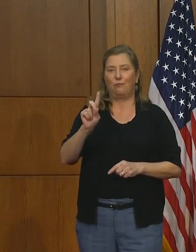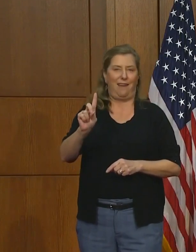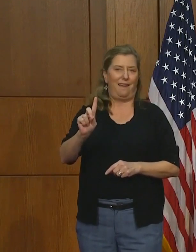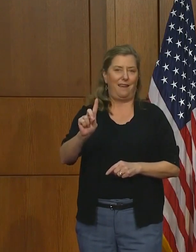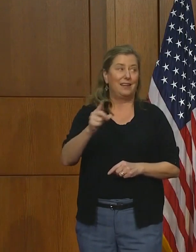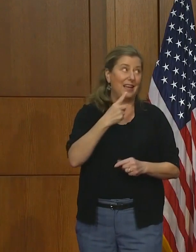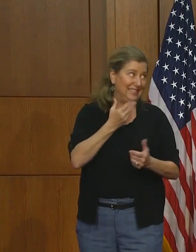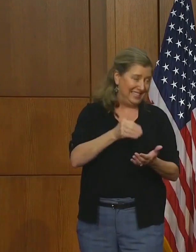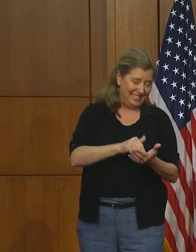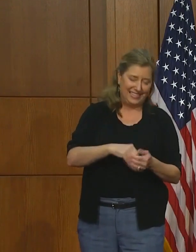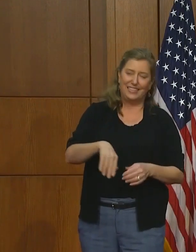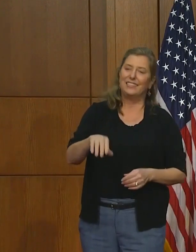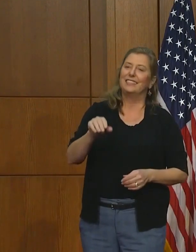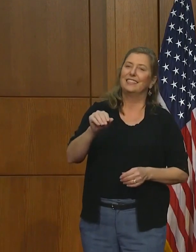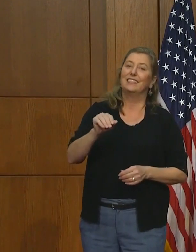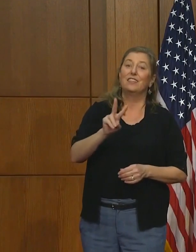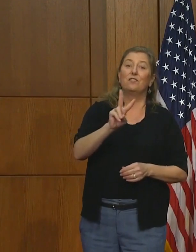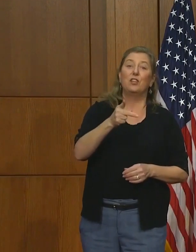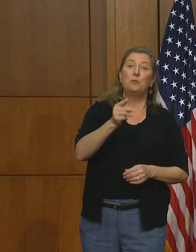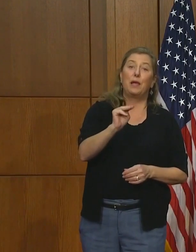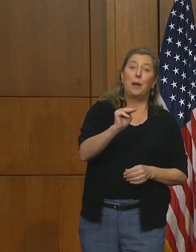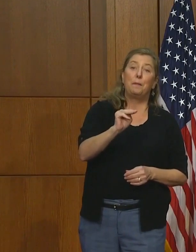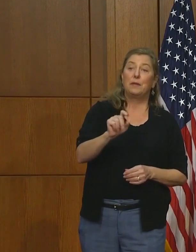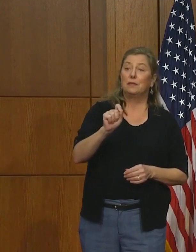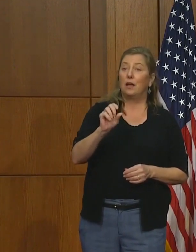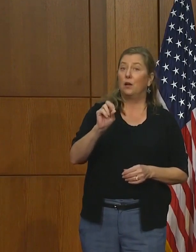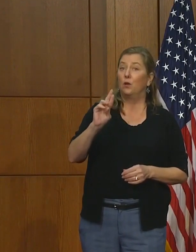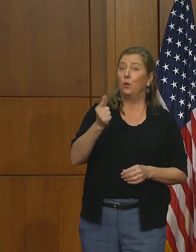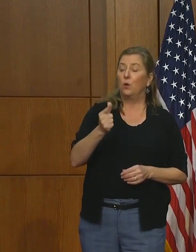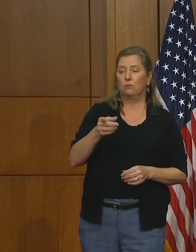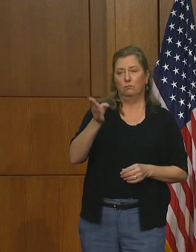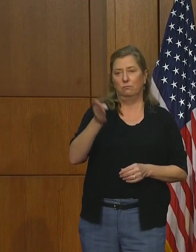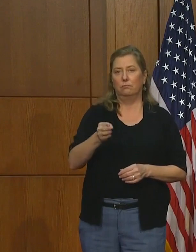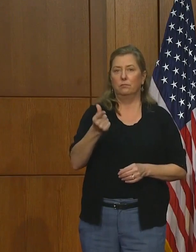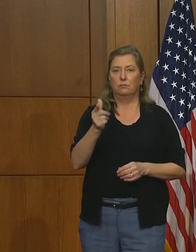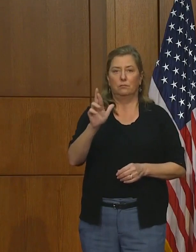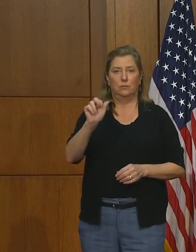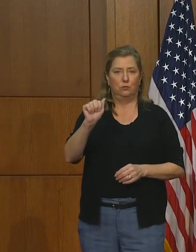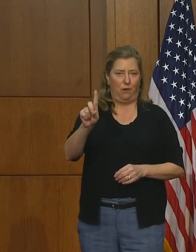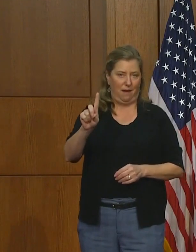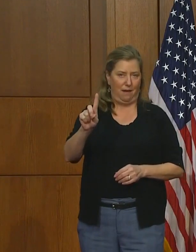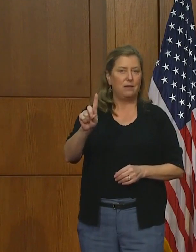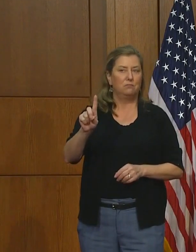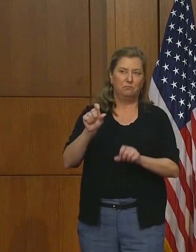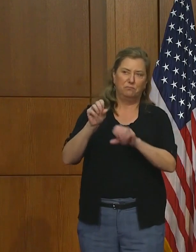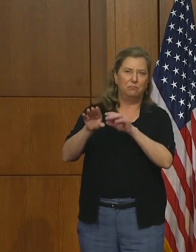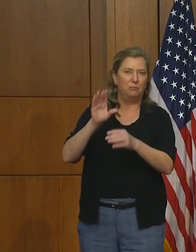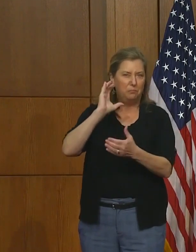THAT BACKSLASH GREAT I WOULD